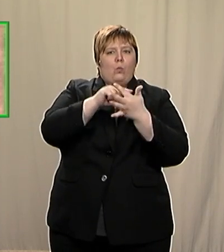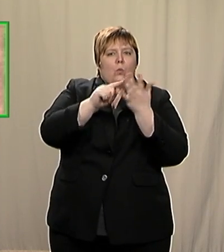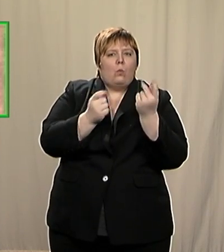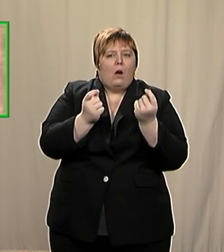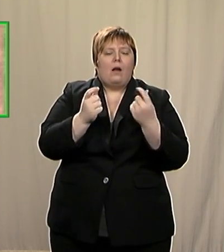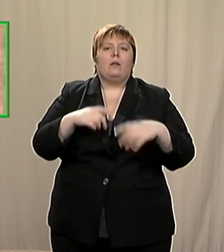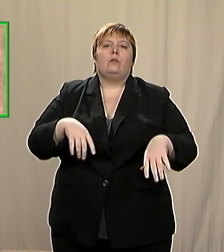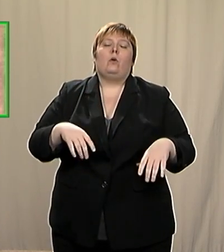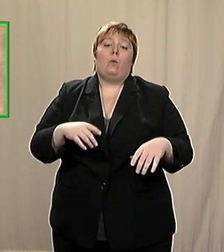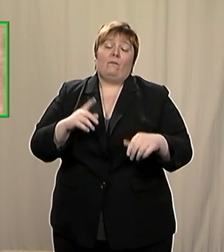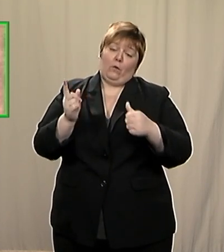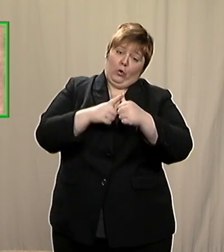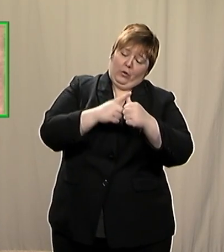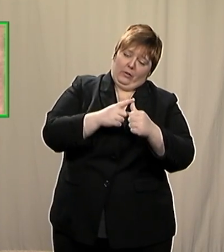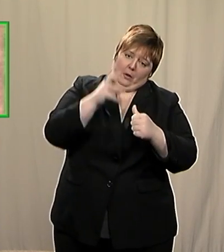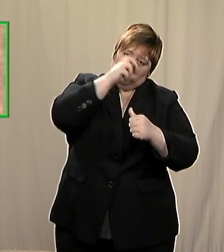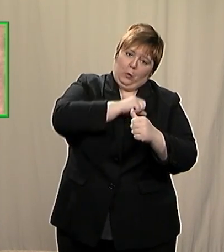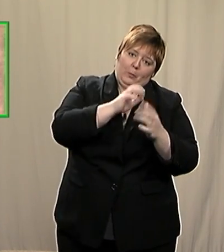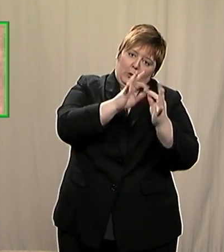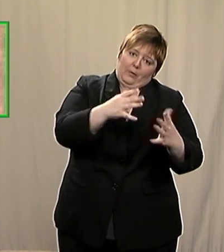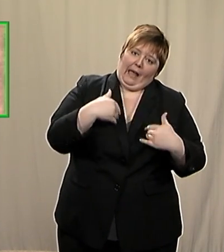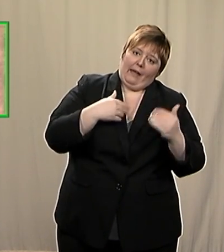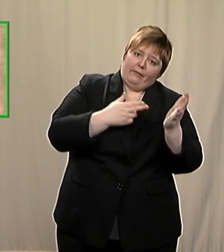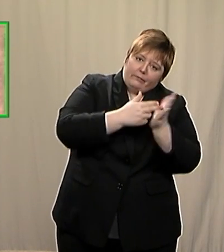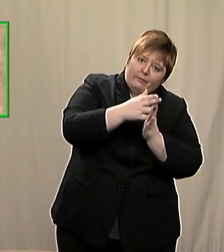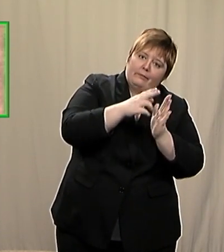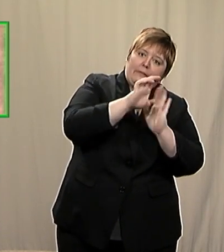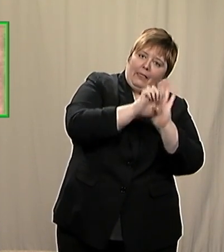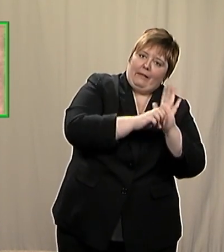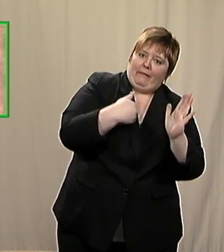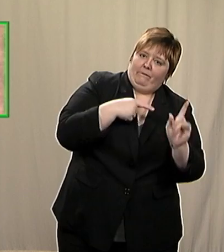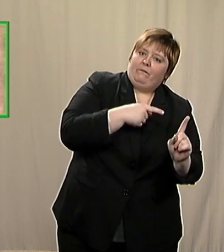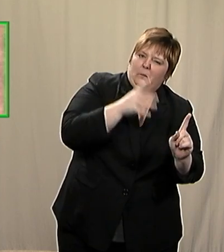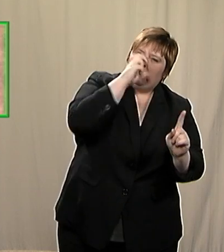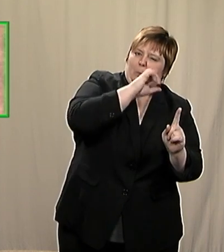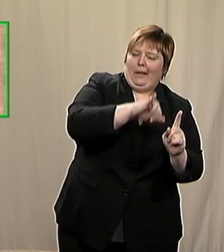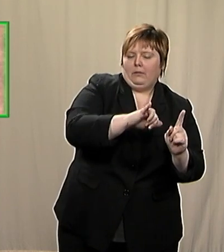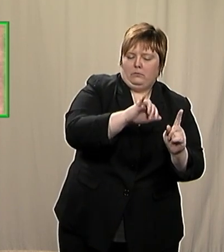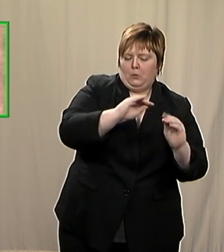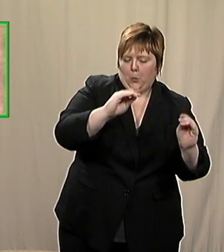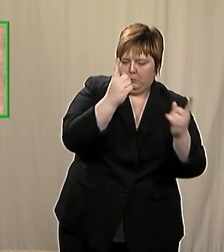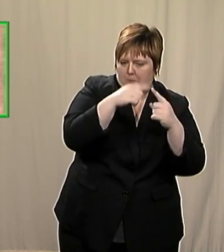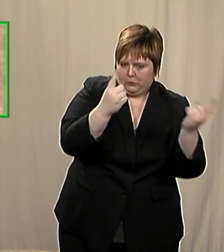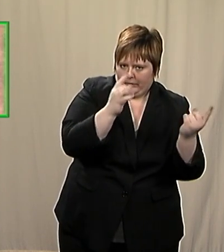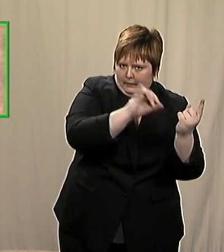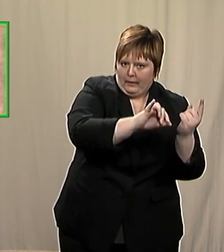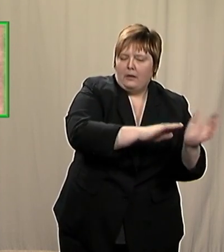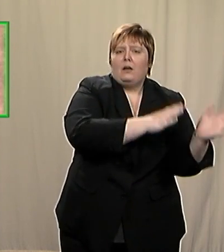That's probably noncontroversial. How do we model interpreting in such a way